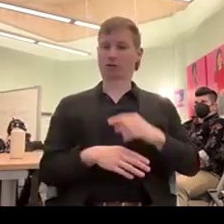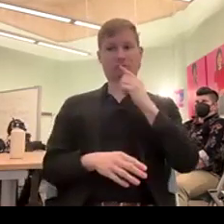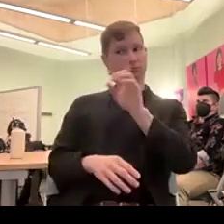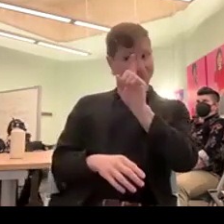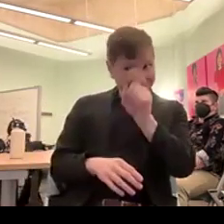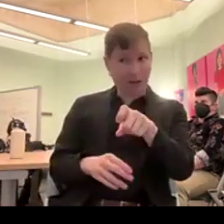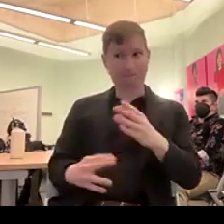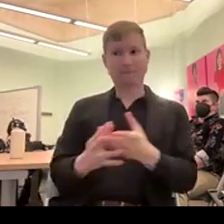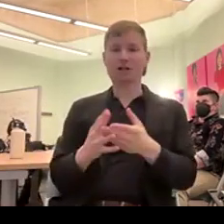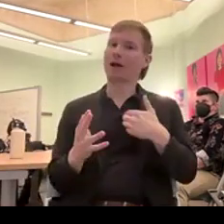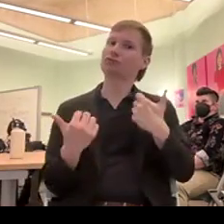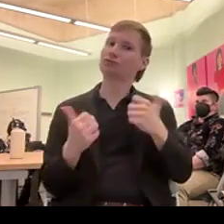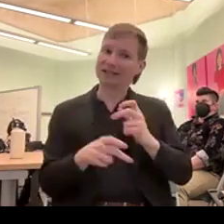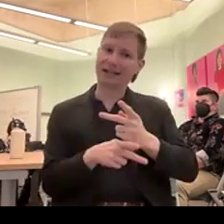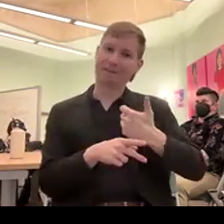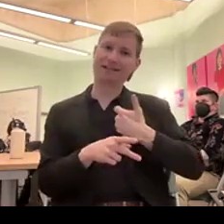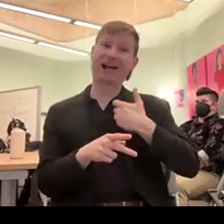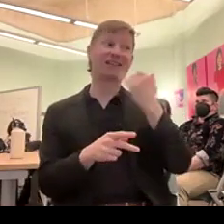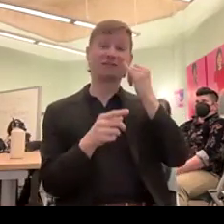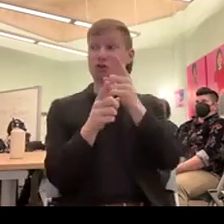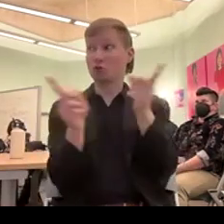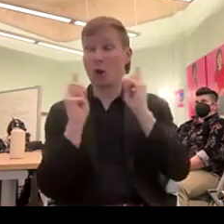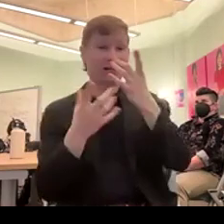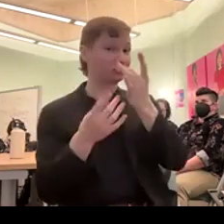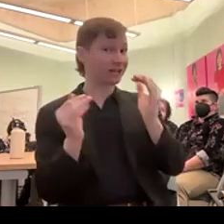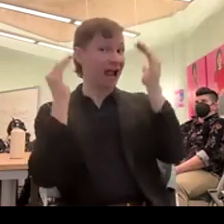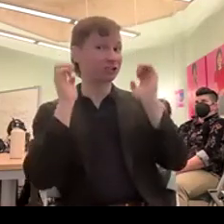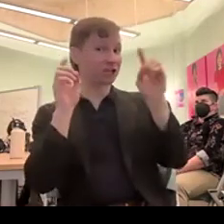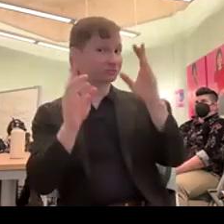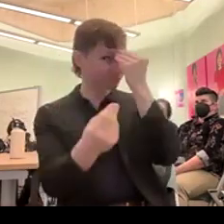my body will force me to. So I'm just going to also say that, and especially for folks who are